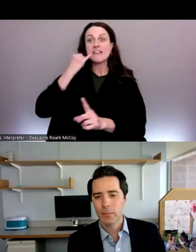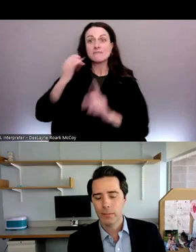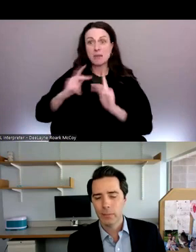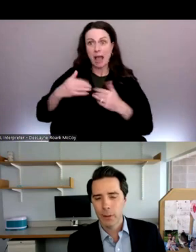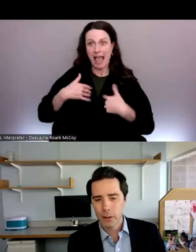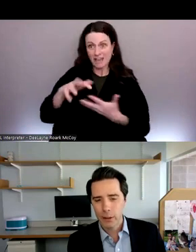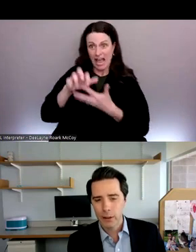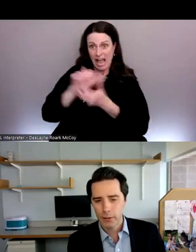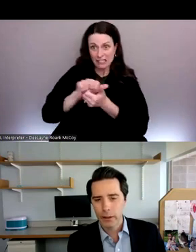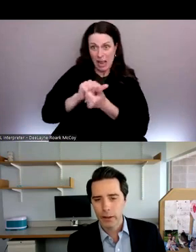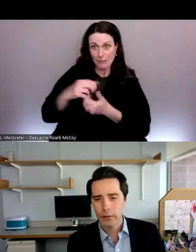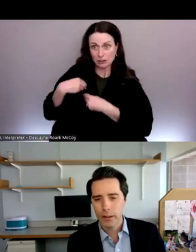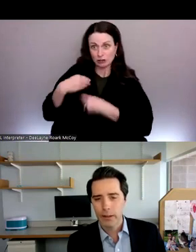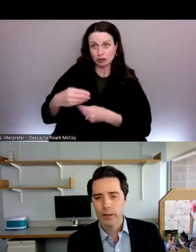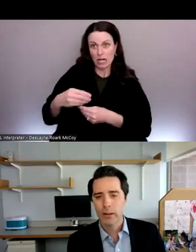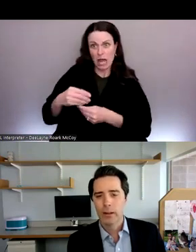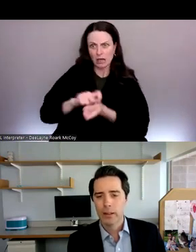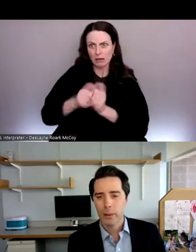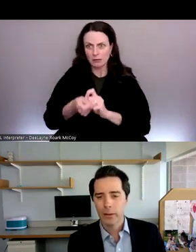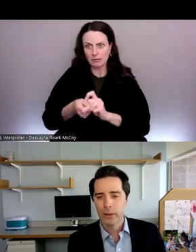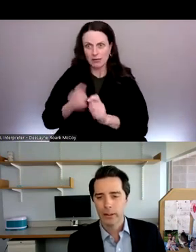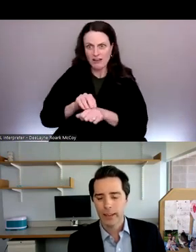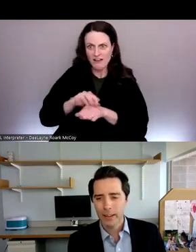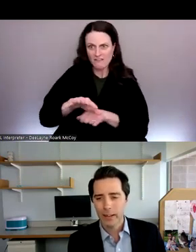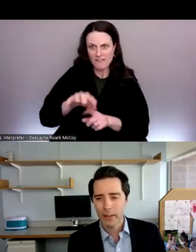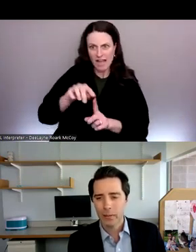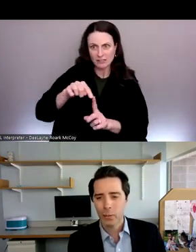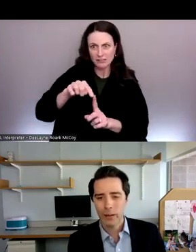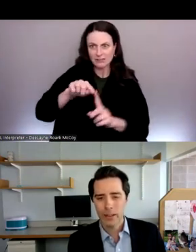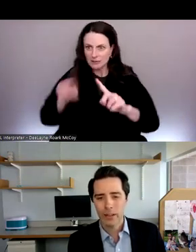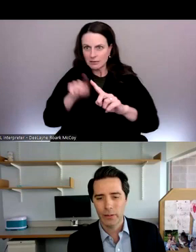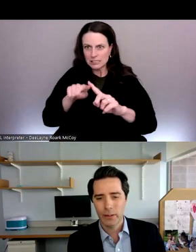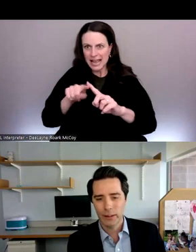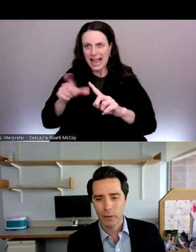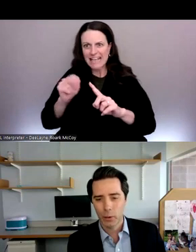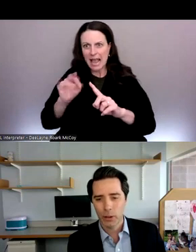mutation or variant affecting the spiral